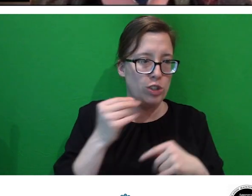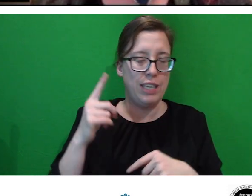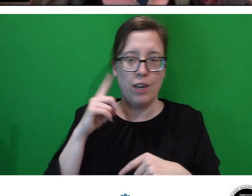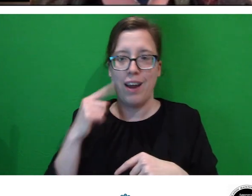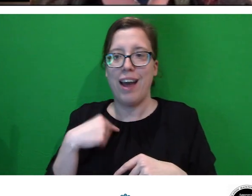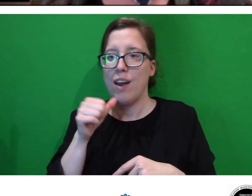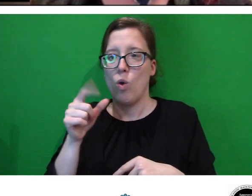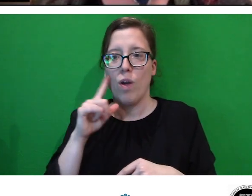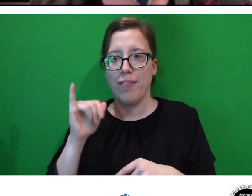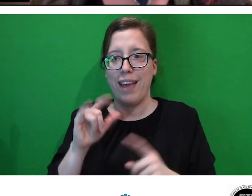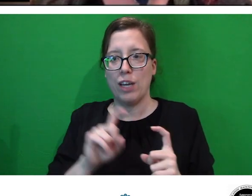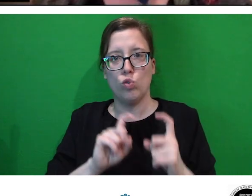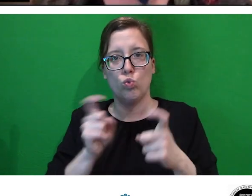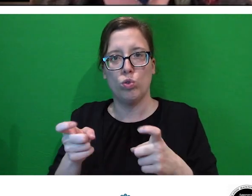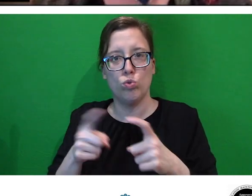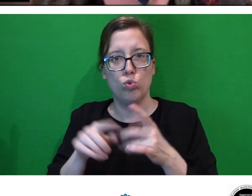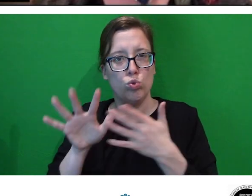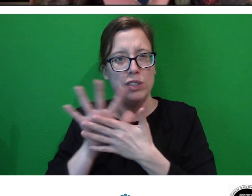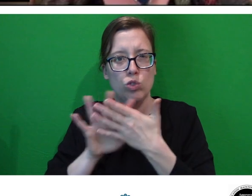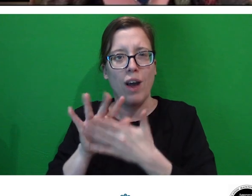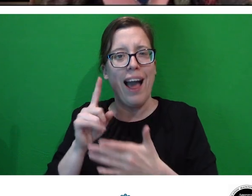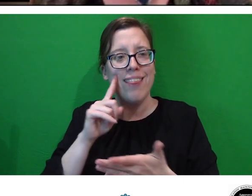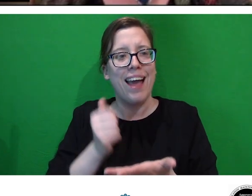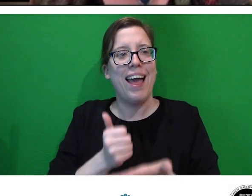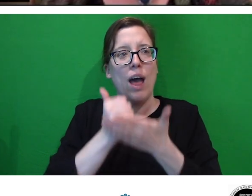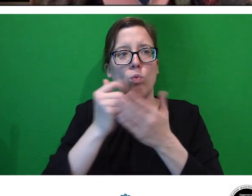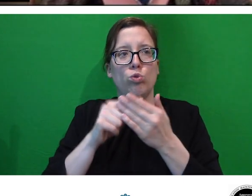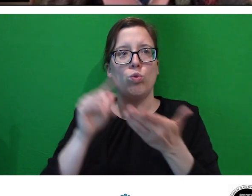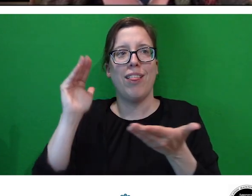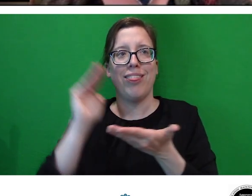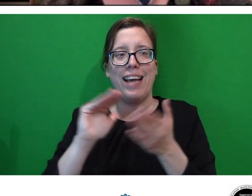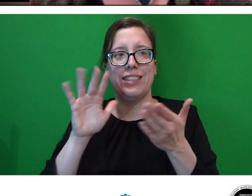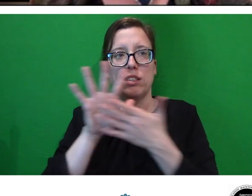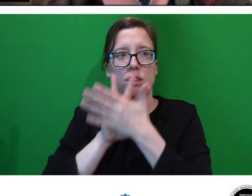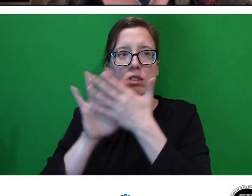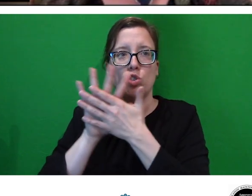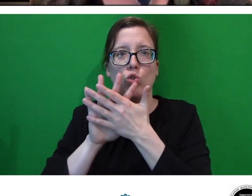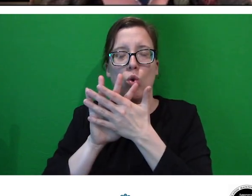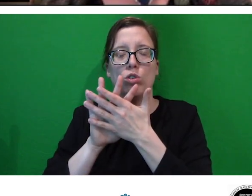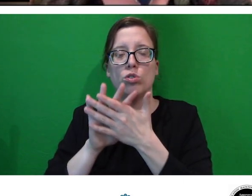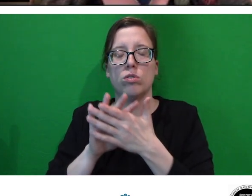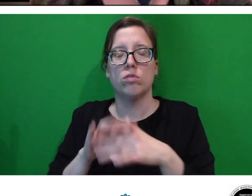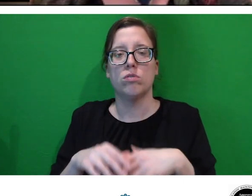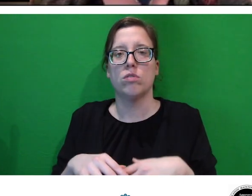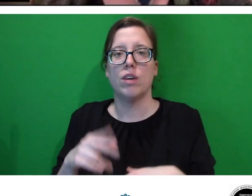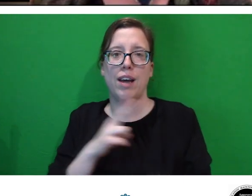as I understand it, is to systematize the vision and hearing channels. And I don't